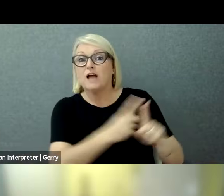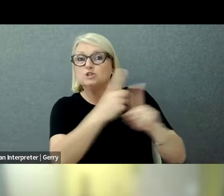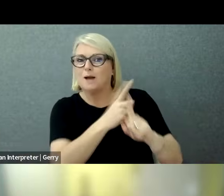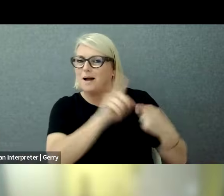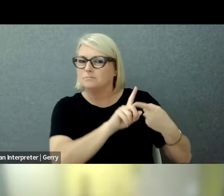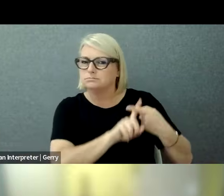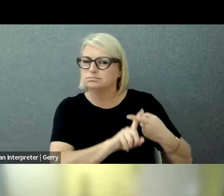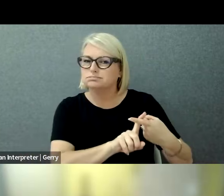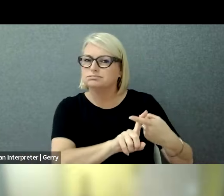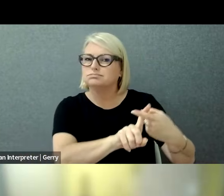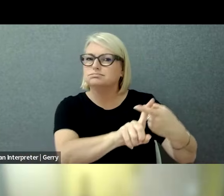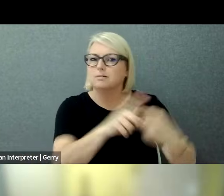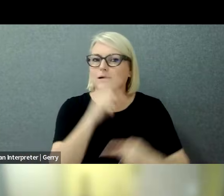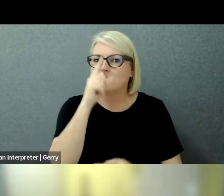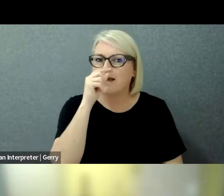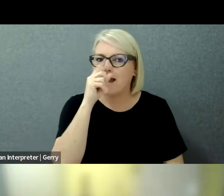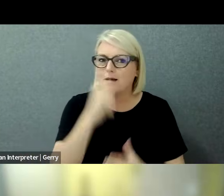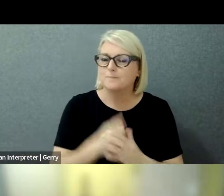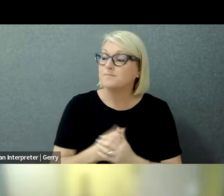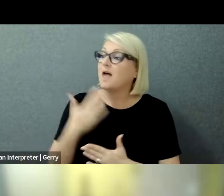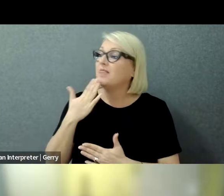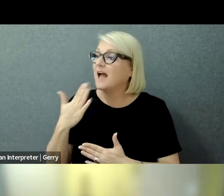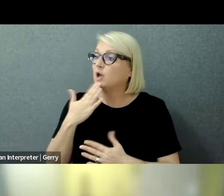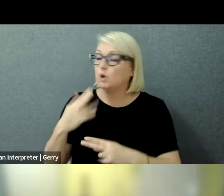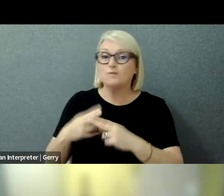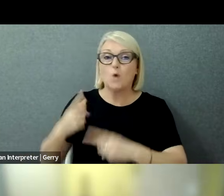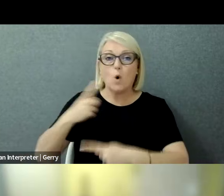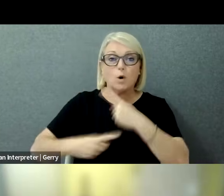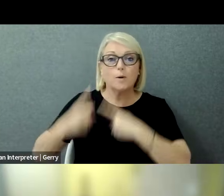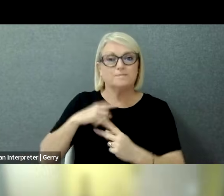Thank you so much for sharing those stories, Tanya, and giving that real